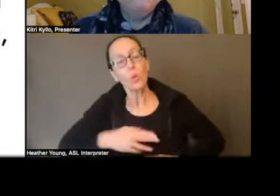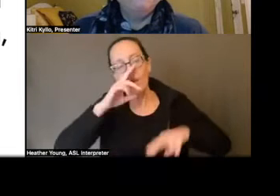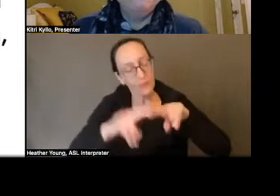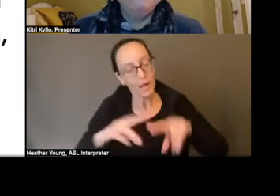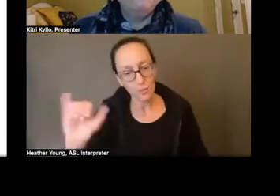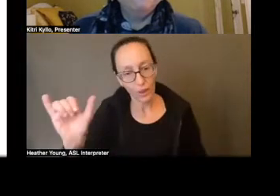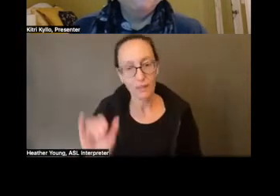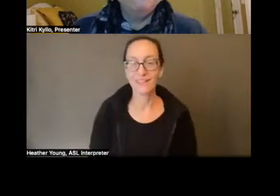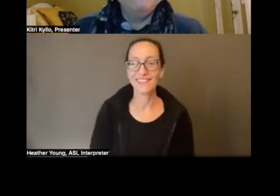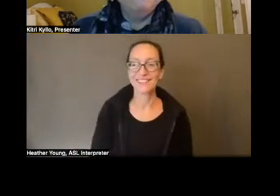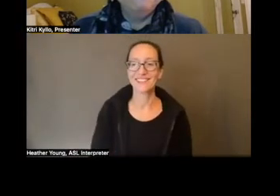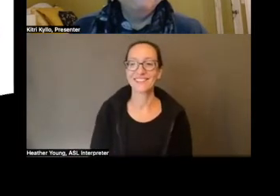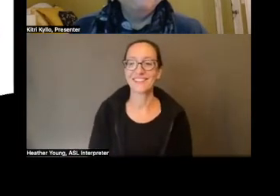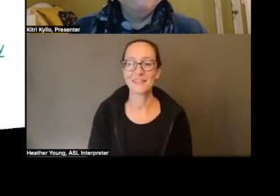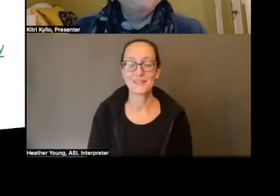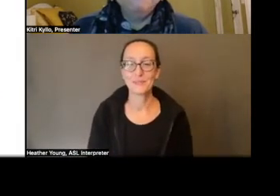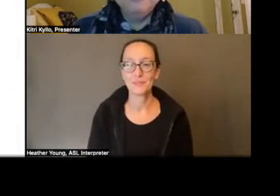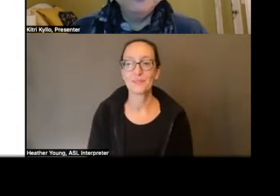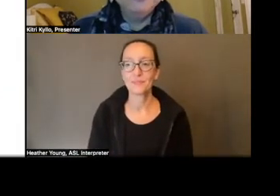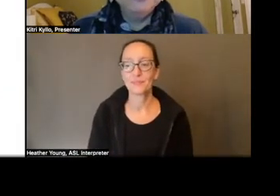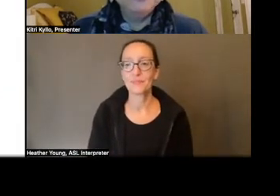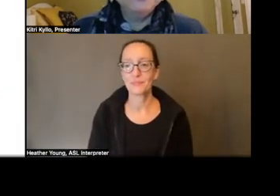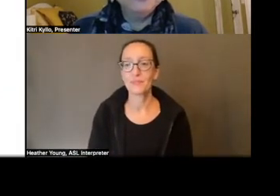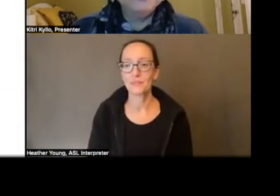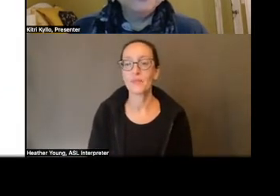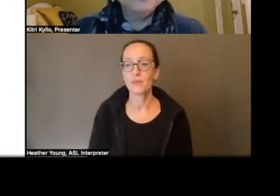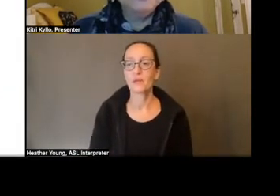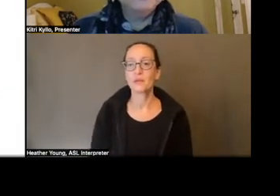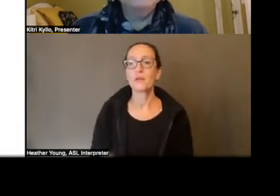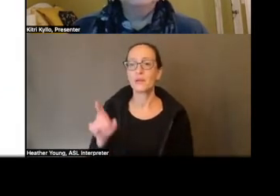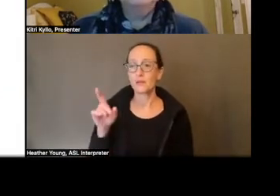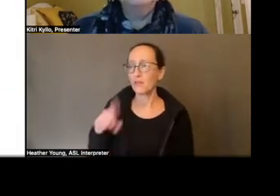While the parents are in class, the children get to play.